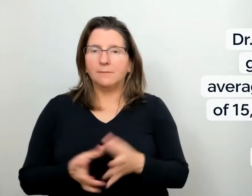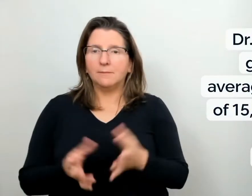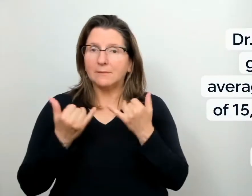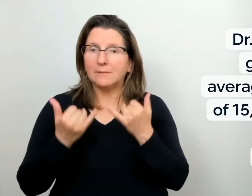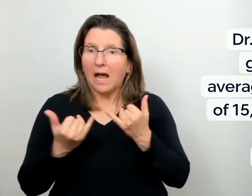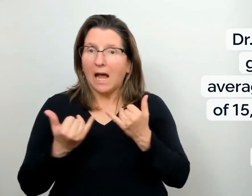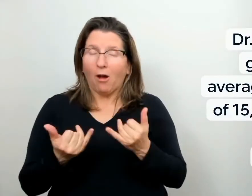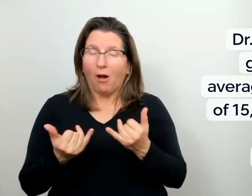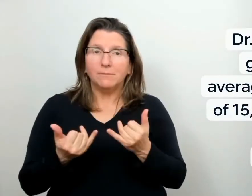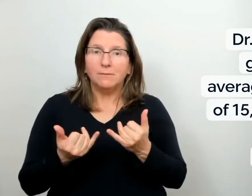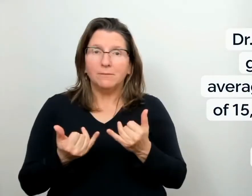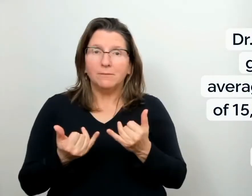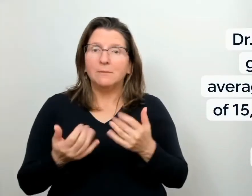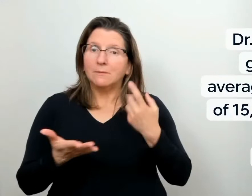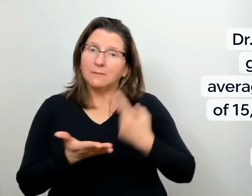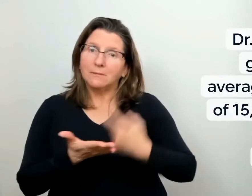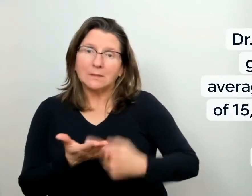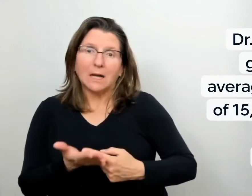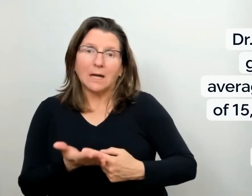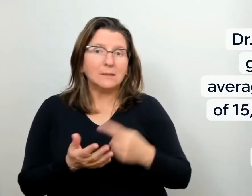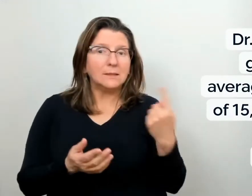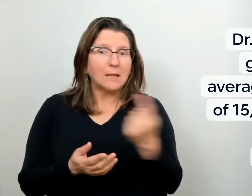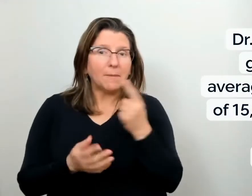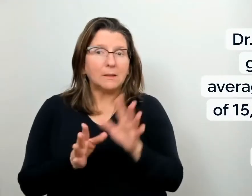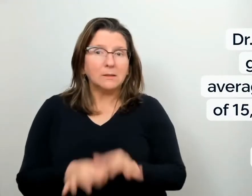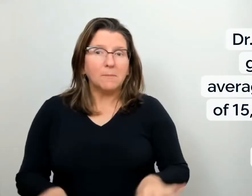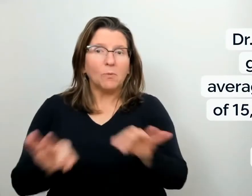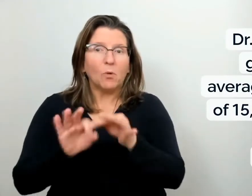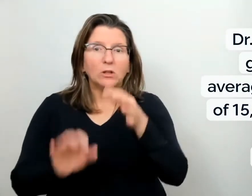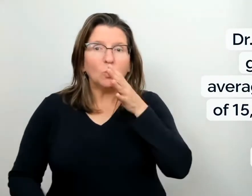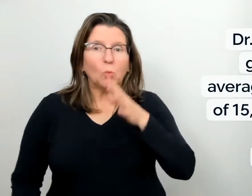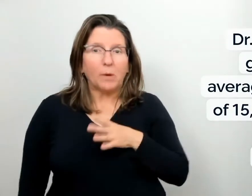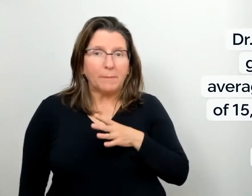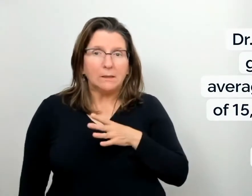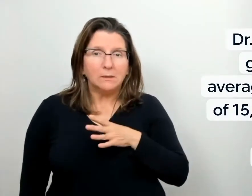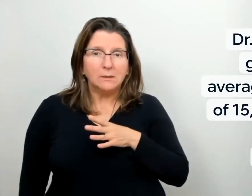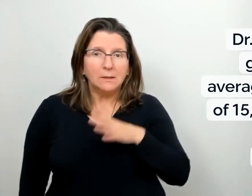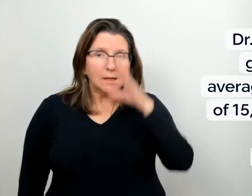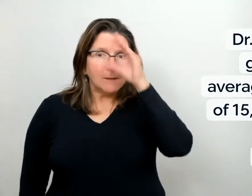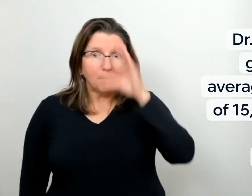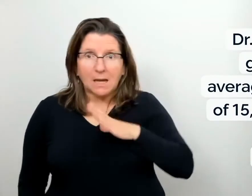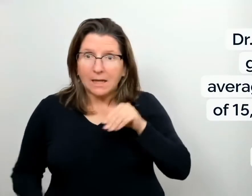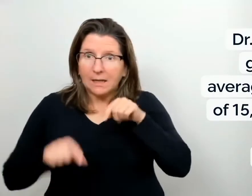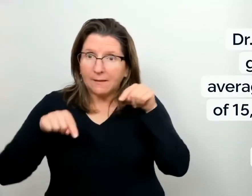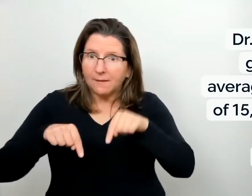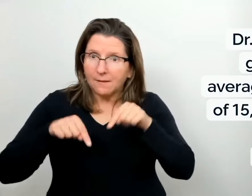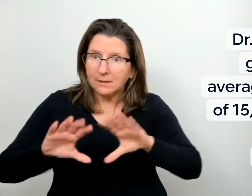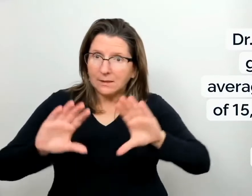Before I do though, I am taking a detour into women's issues.